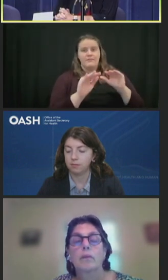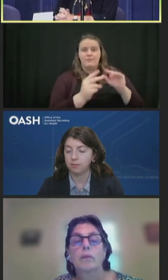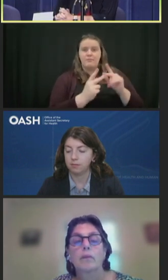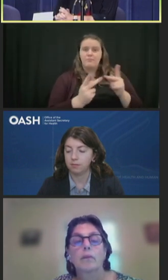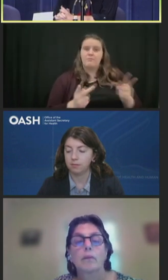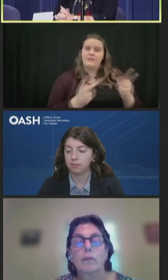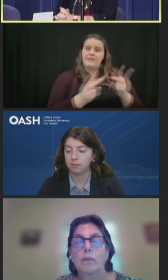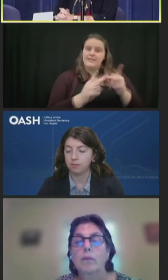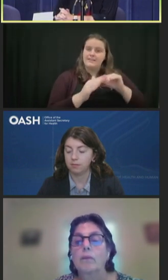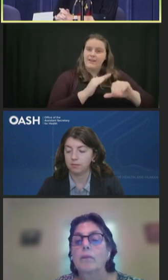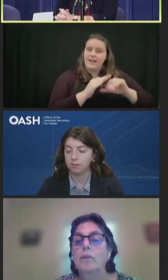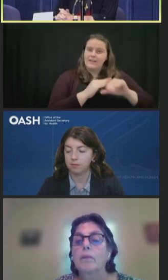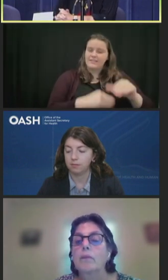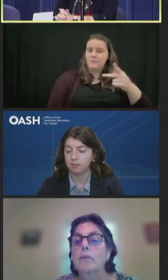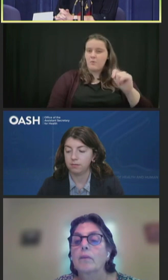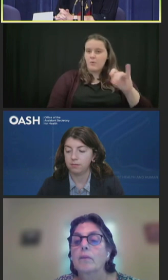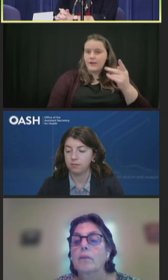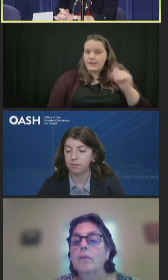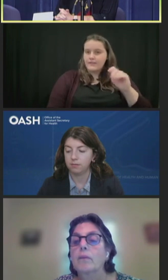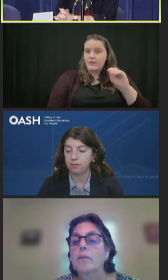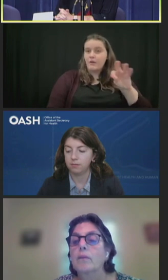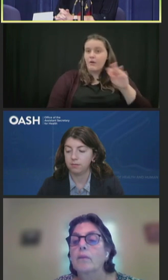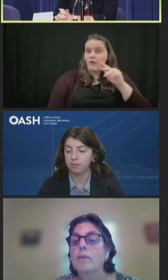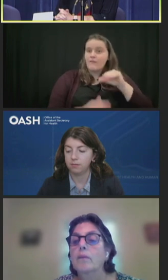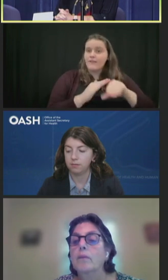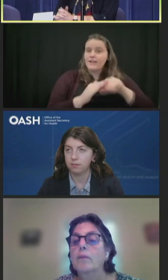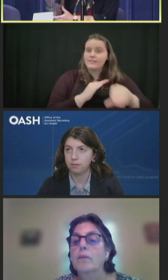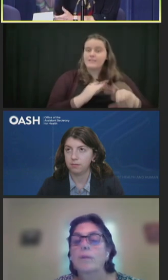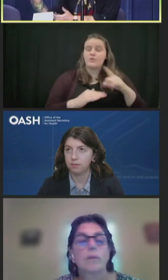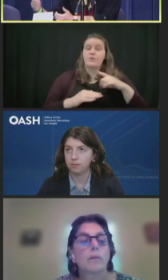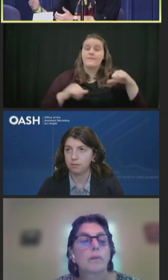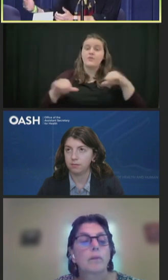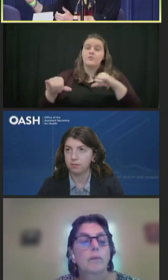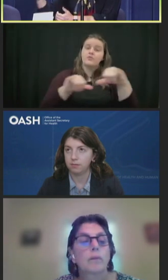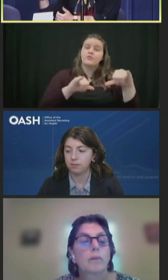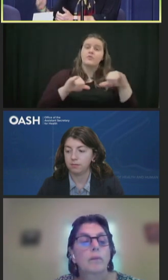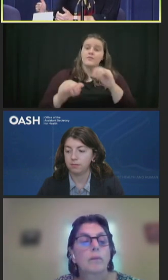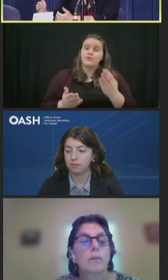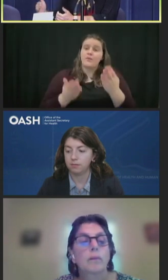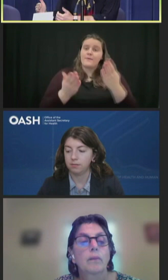a universal recommendation through age 59. So, there are a lot of people who are not on Medicare